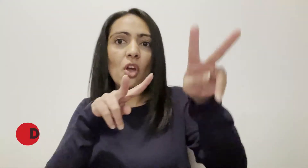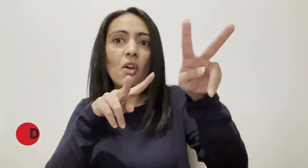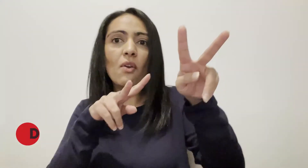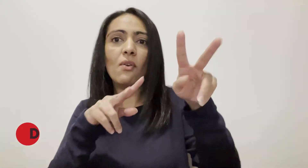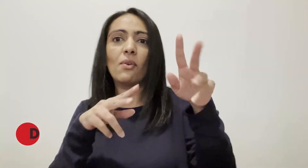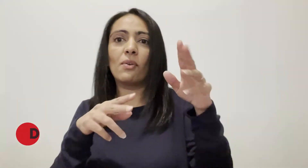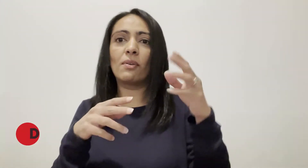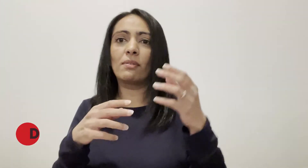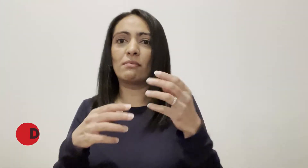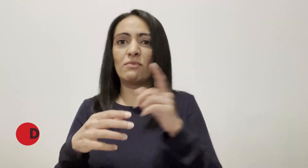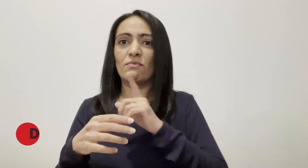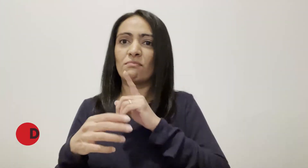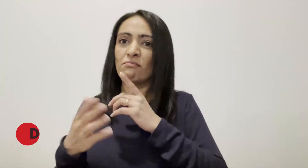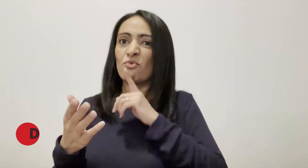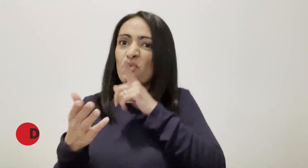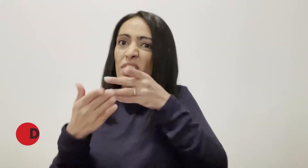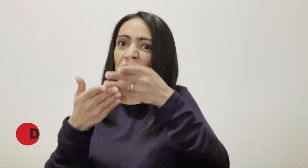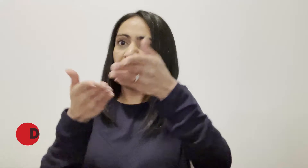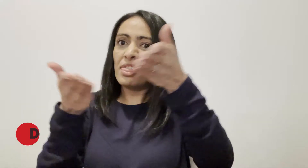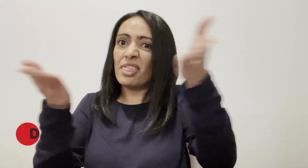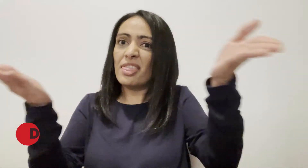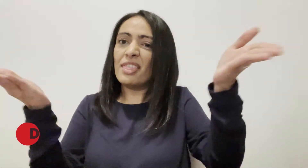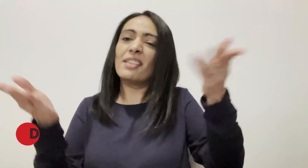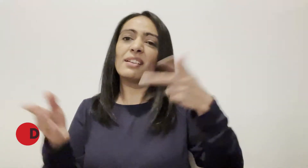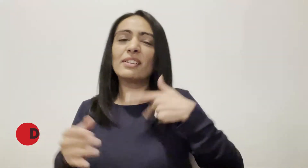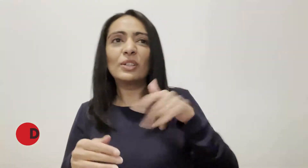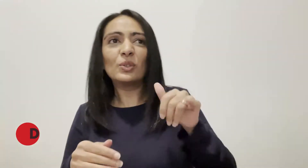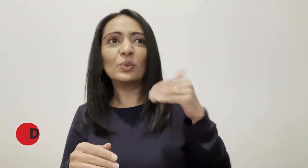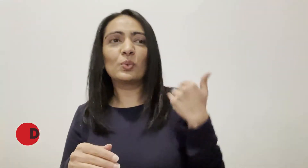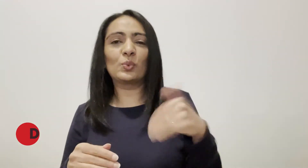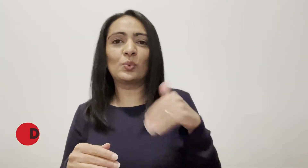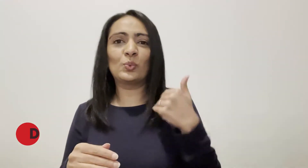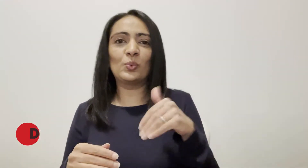with many people looking up to it and being out there.